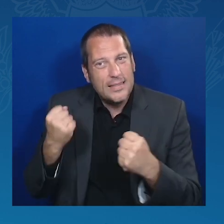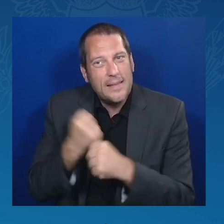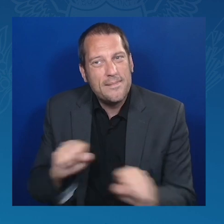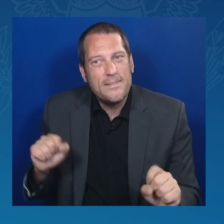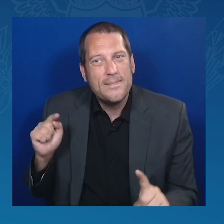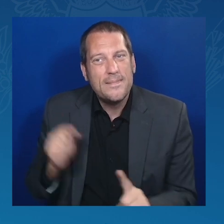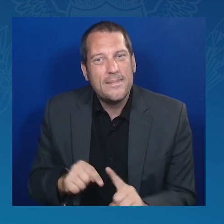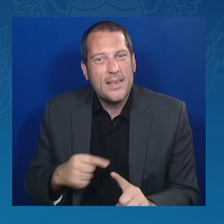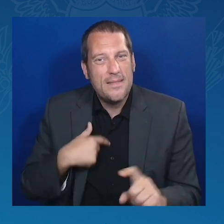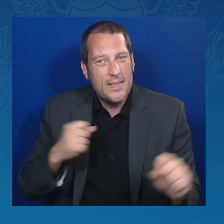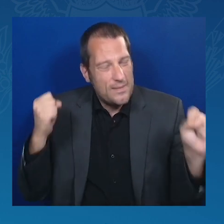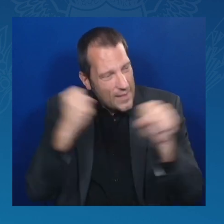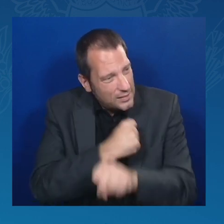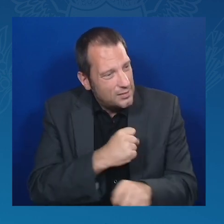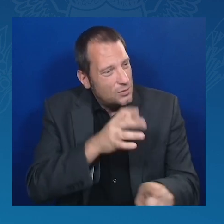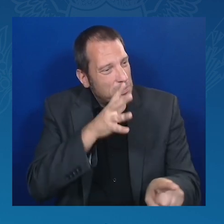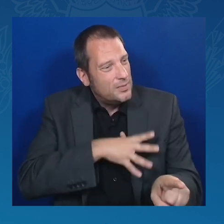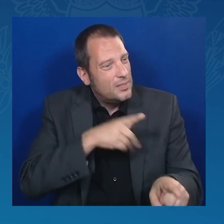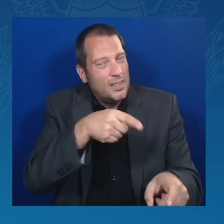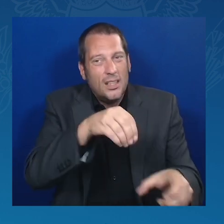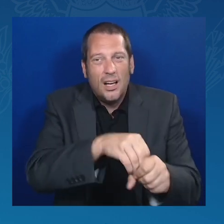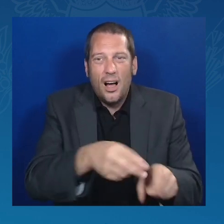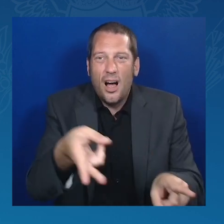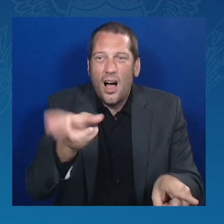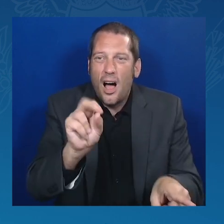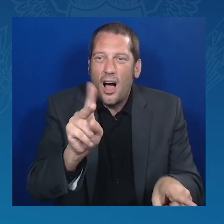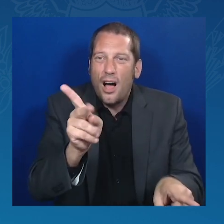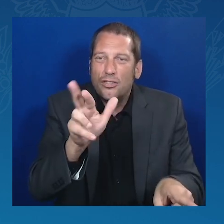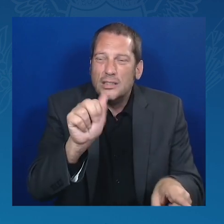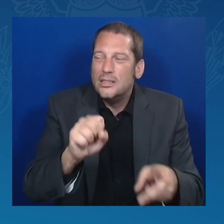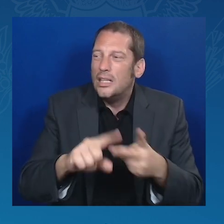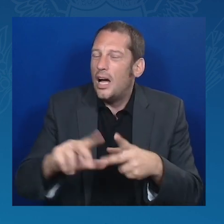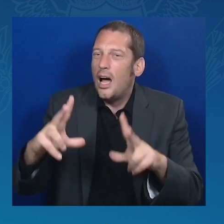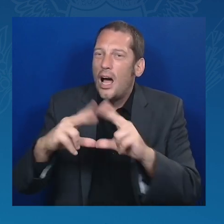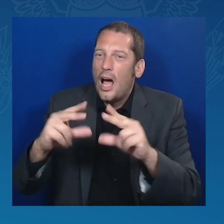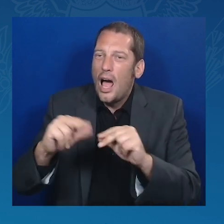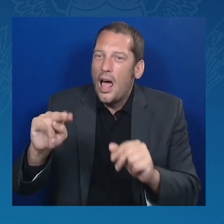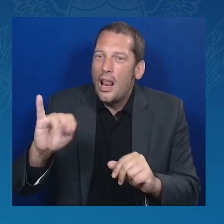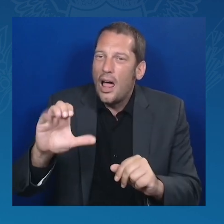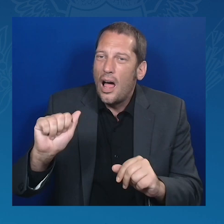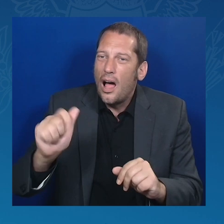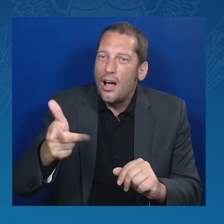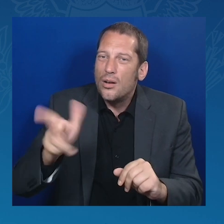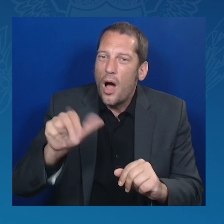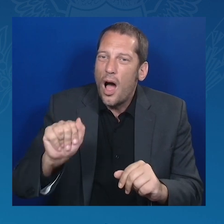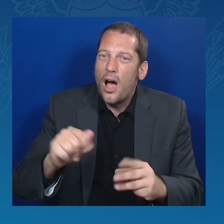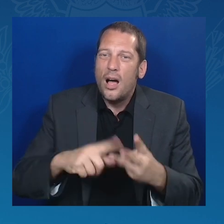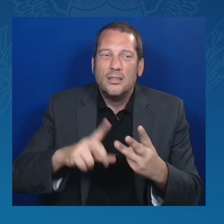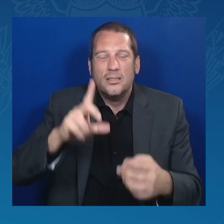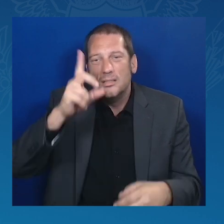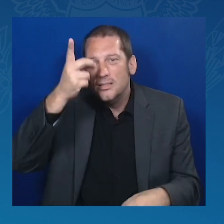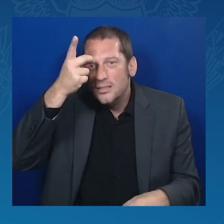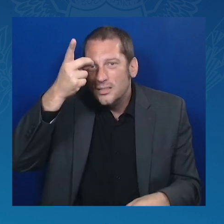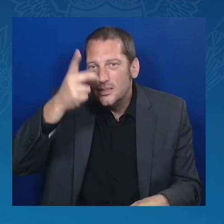who are jailed for experiencing a miscarriage. And we have to fight for women in Gaza, where tens of thousands of women